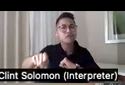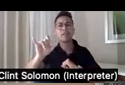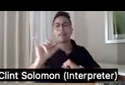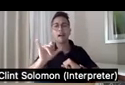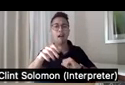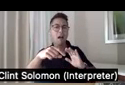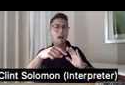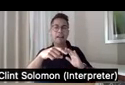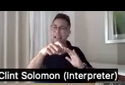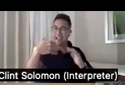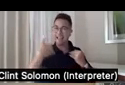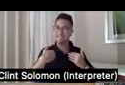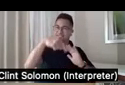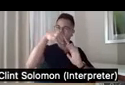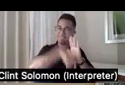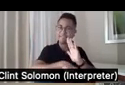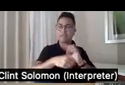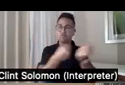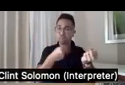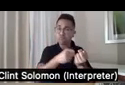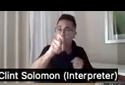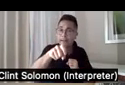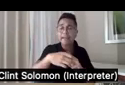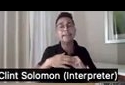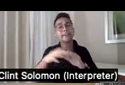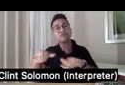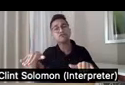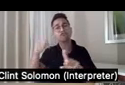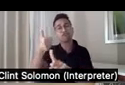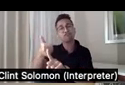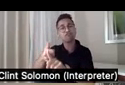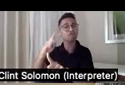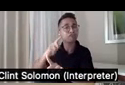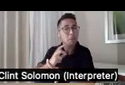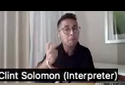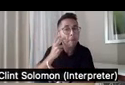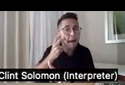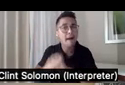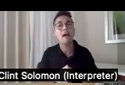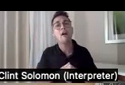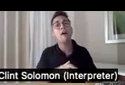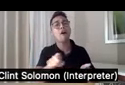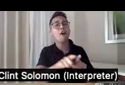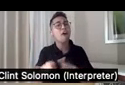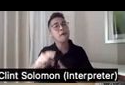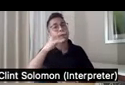support needs children who are deafblind and especially we're thinking about kids who are deaf